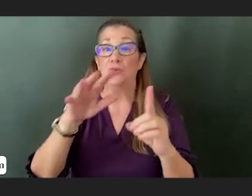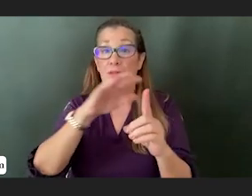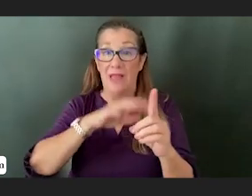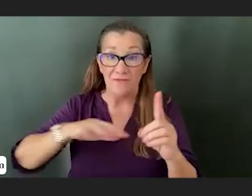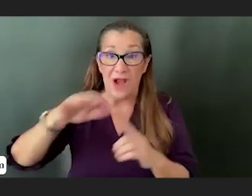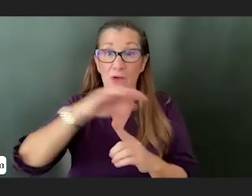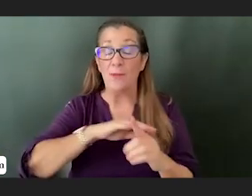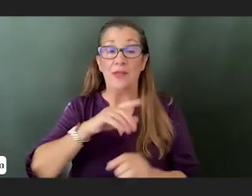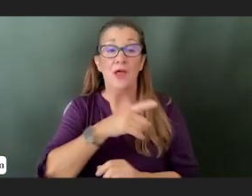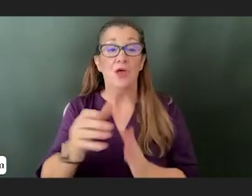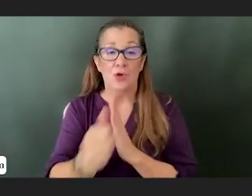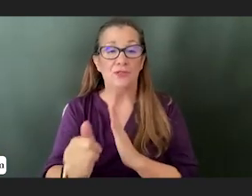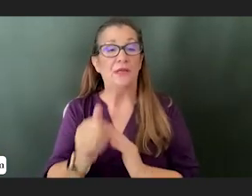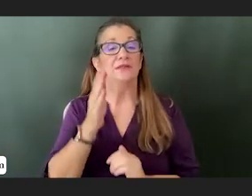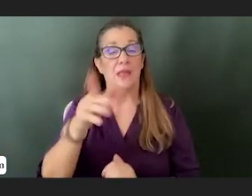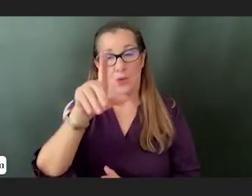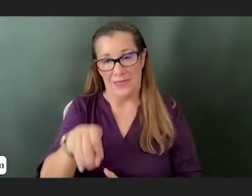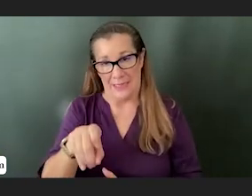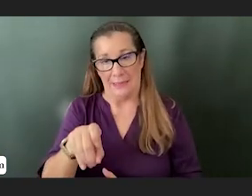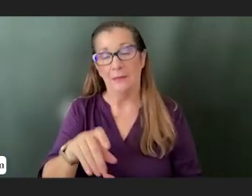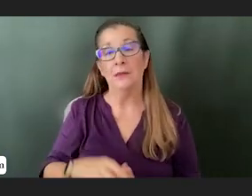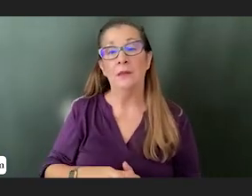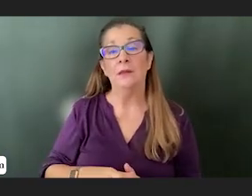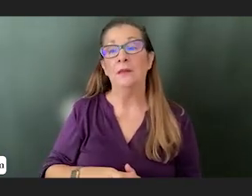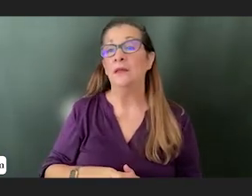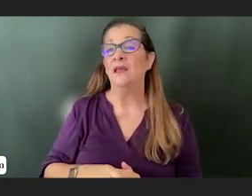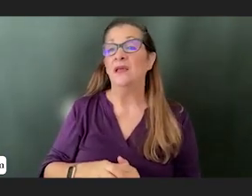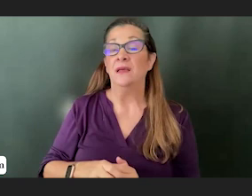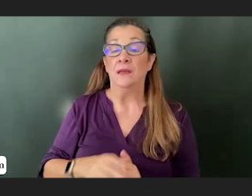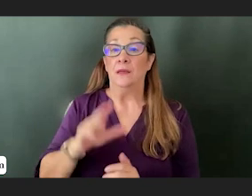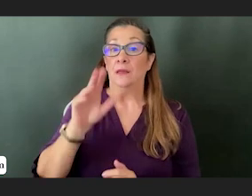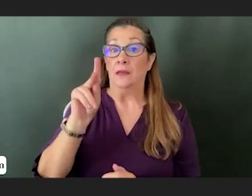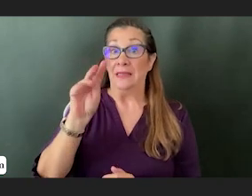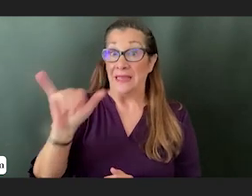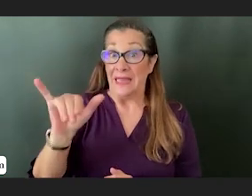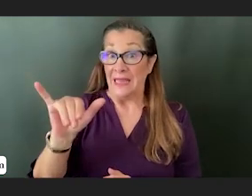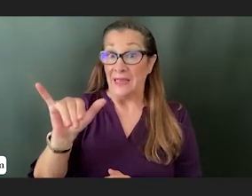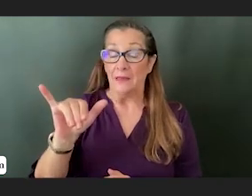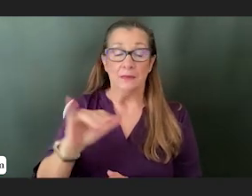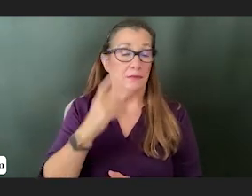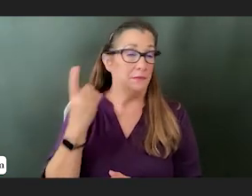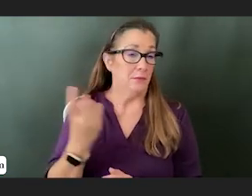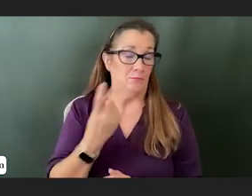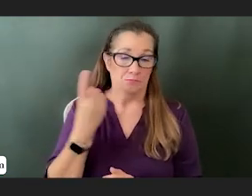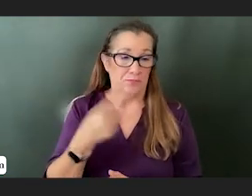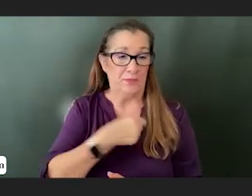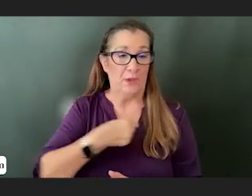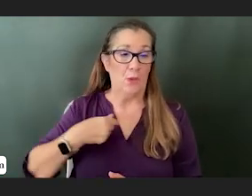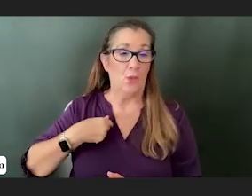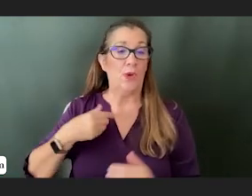Those are the skills they are going to need. So the key in all ways is that we get born digital content.